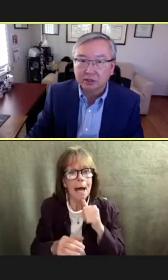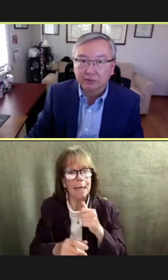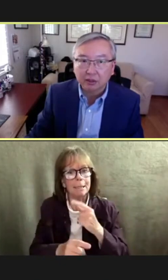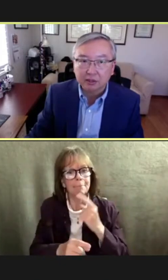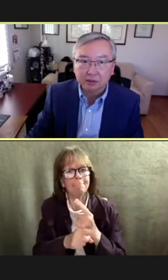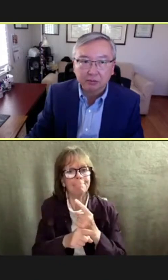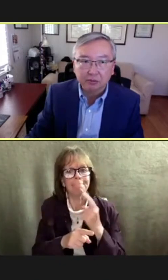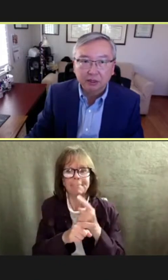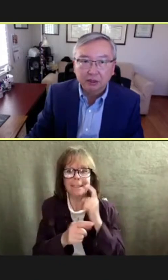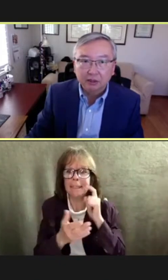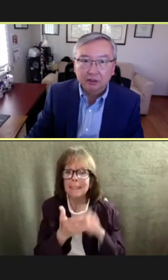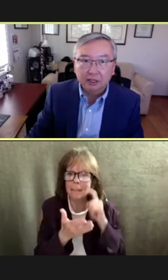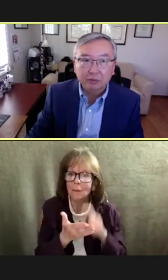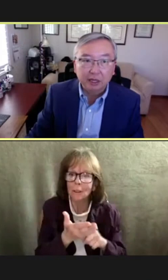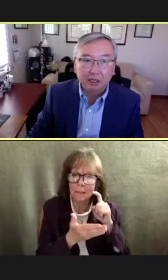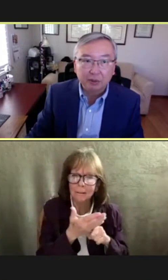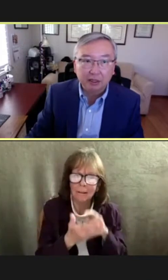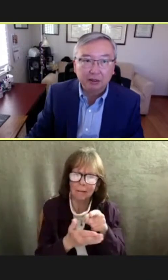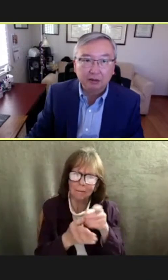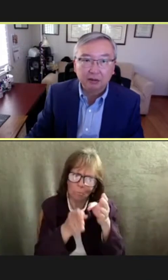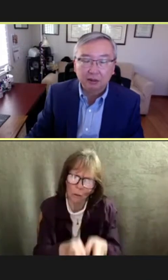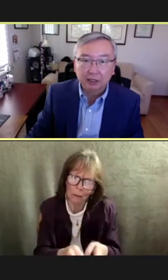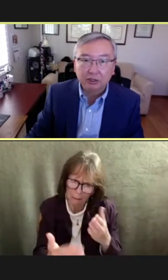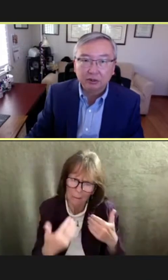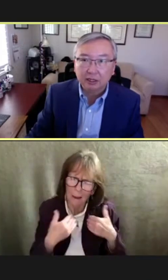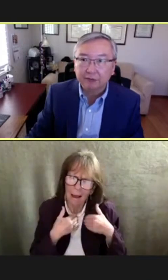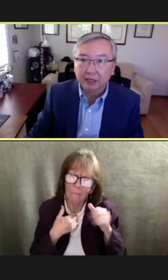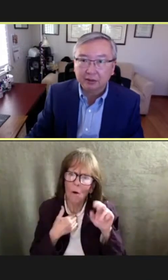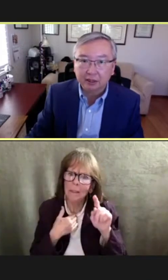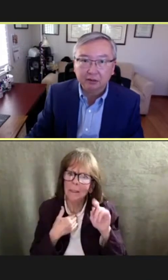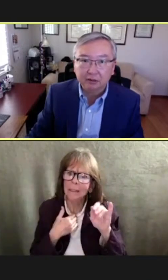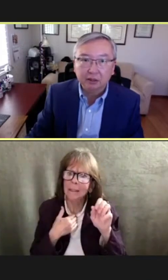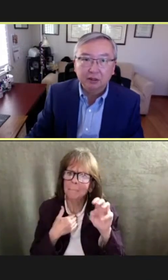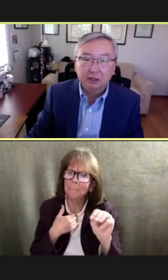affecting the care with the autistic